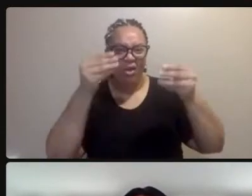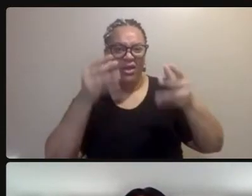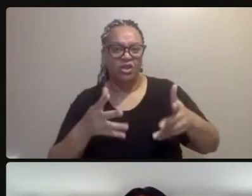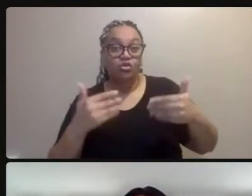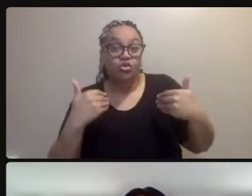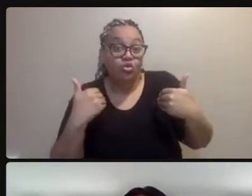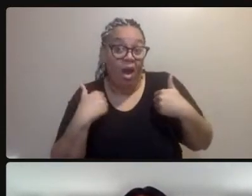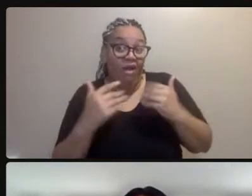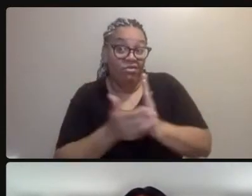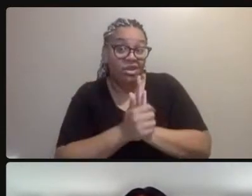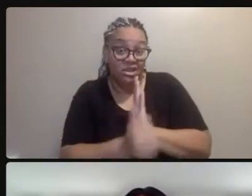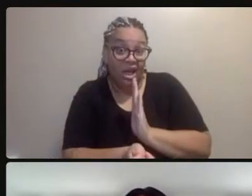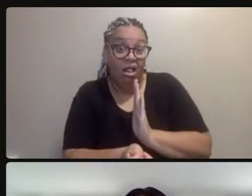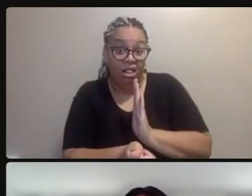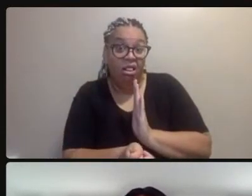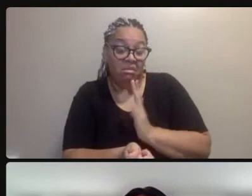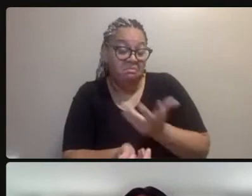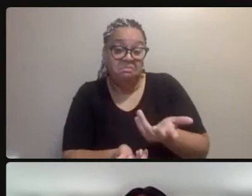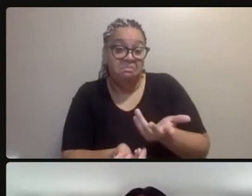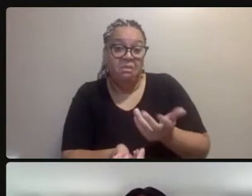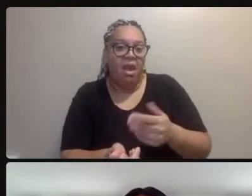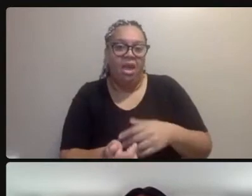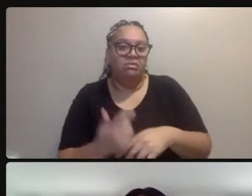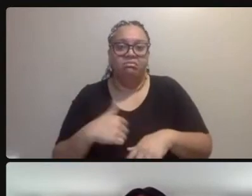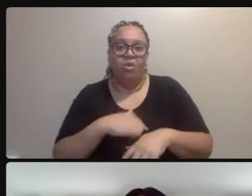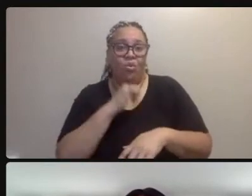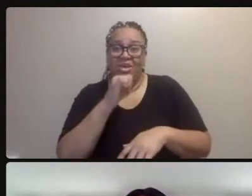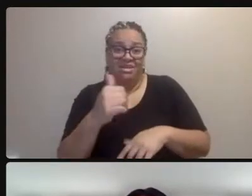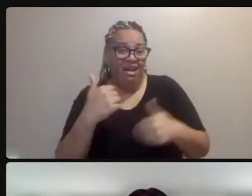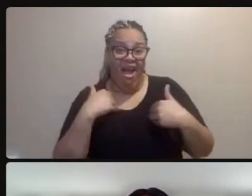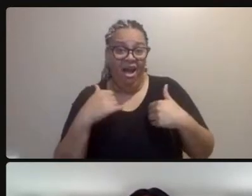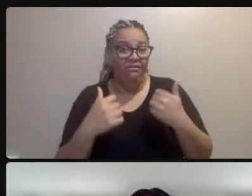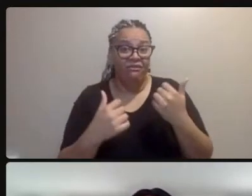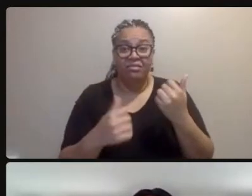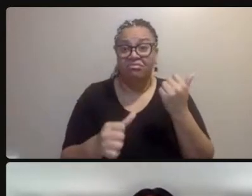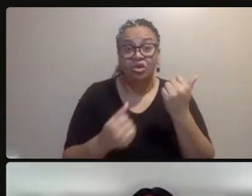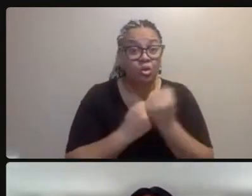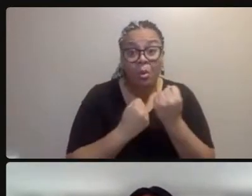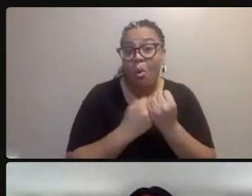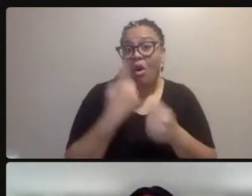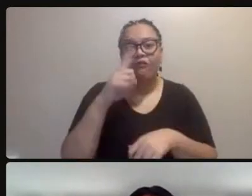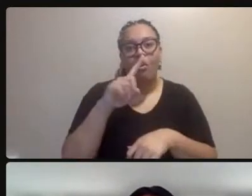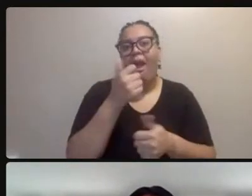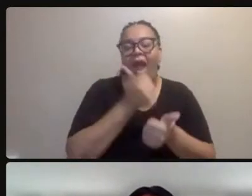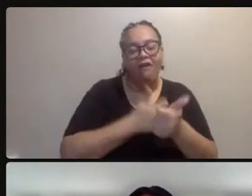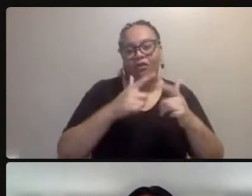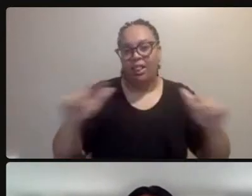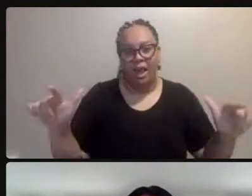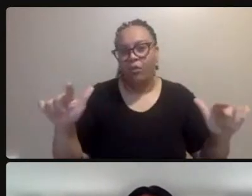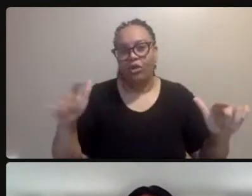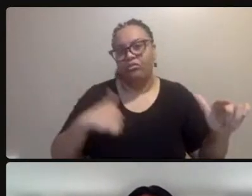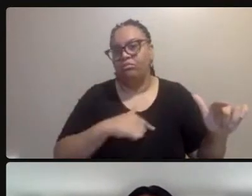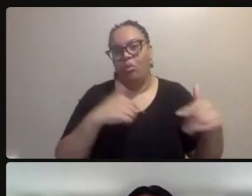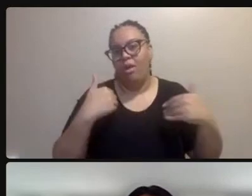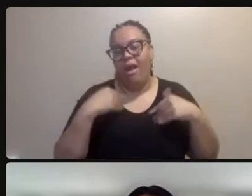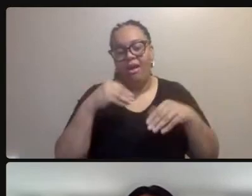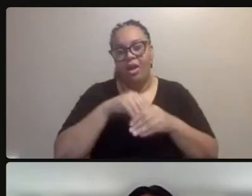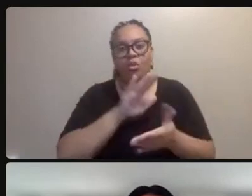TO REALLY, YOU KNOW, DEPEND ON THOSE TEACHERS TO HAVE THAT SUB